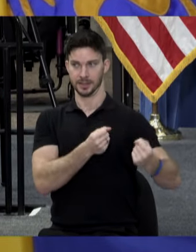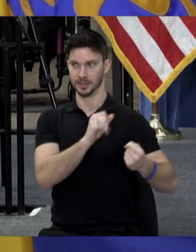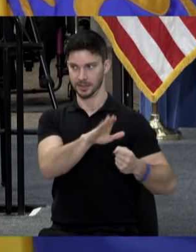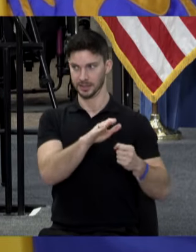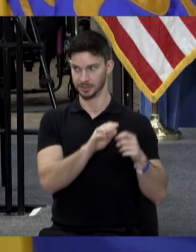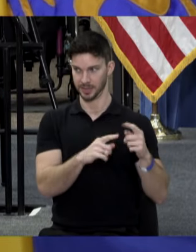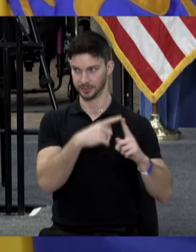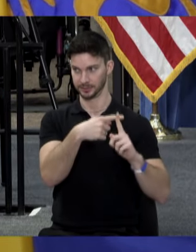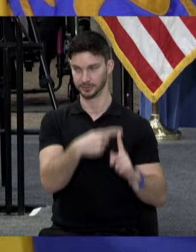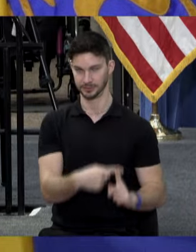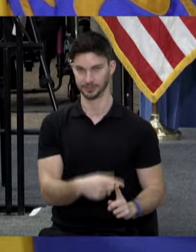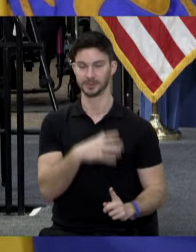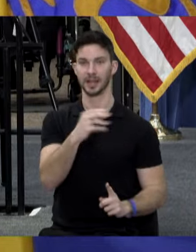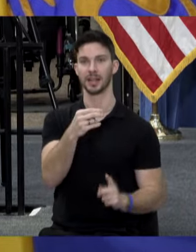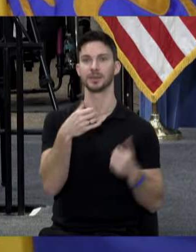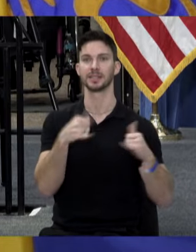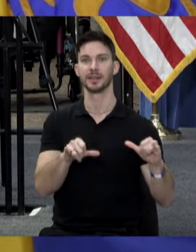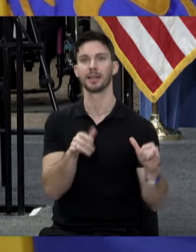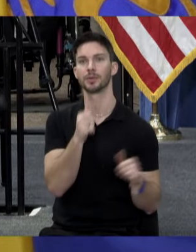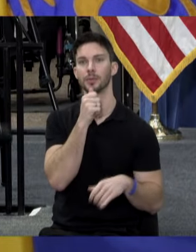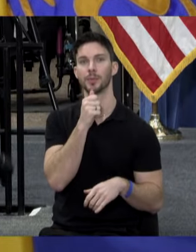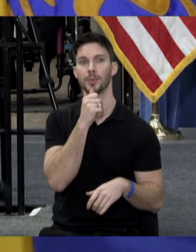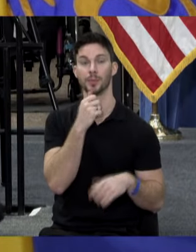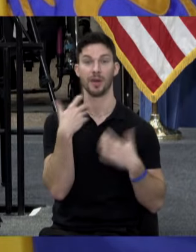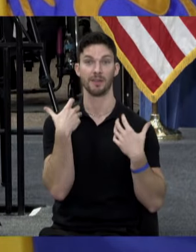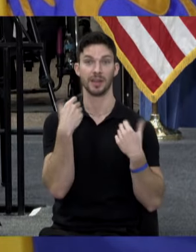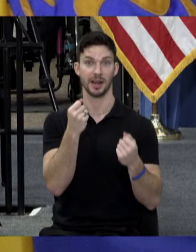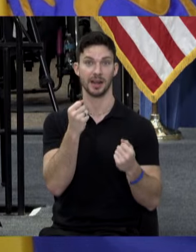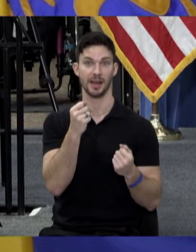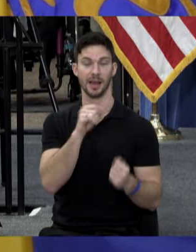private health care insurance through his parents. He had not aged out yet,